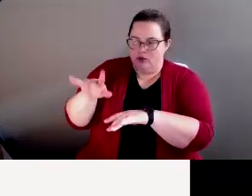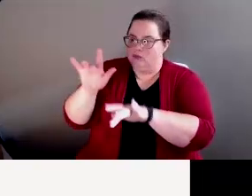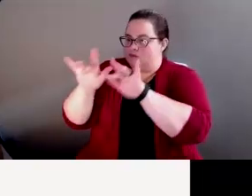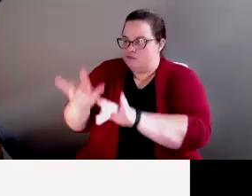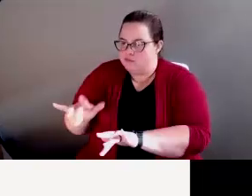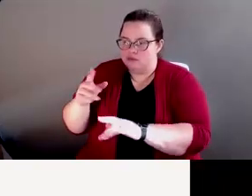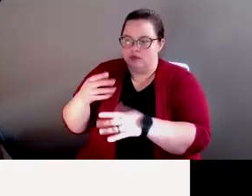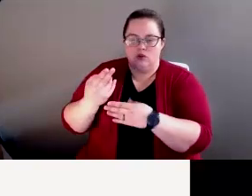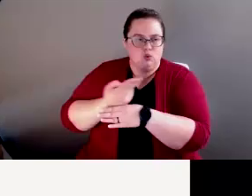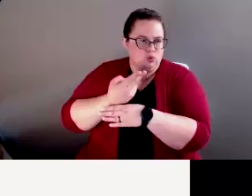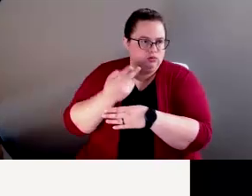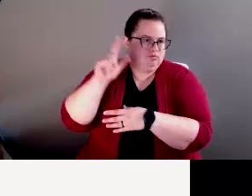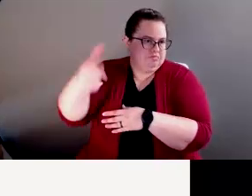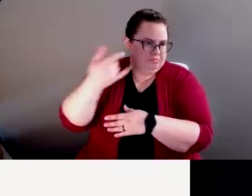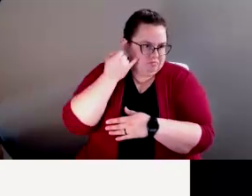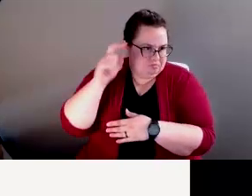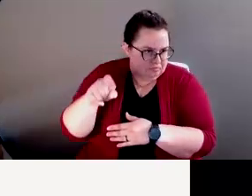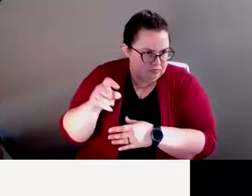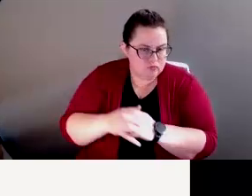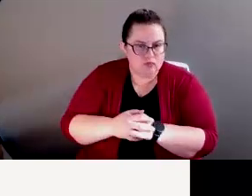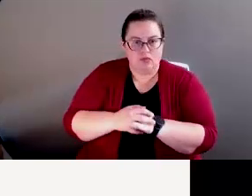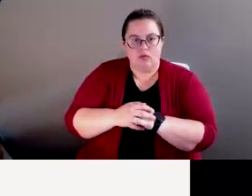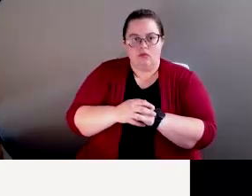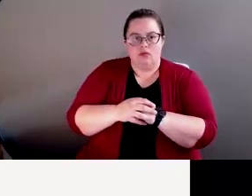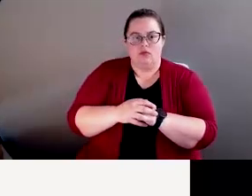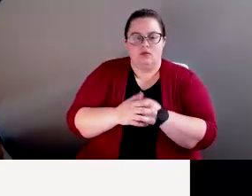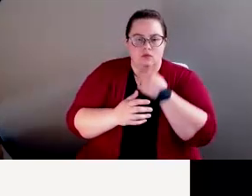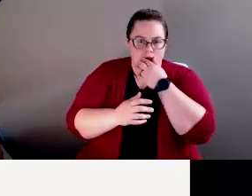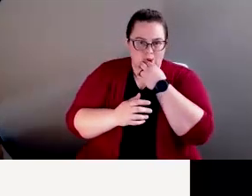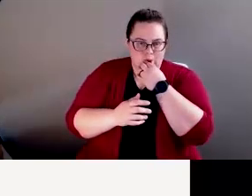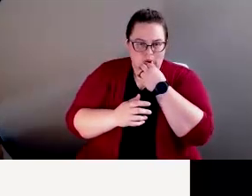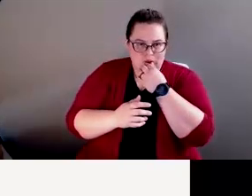And to be able to explore some of these features a bit more as well too.